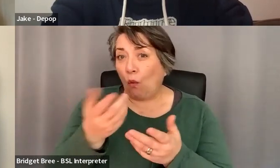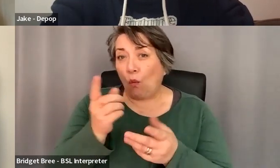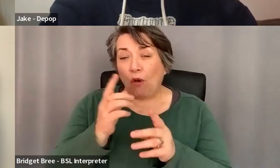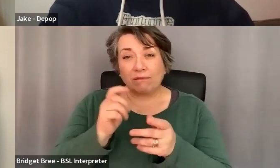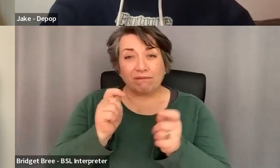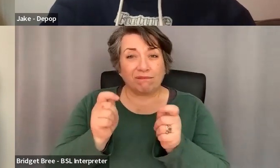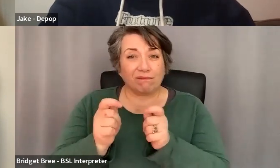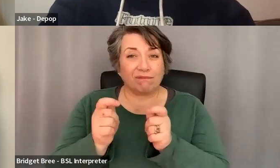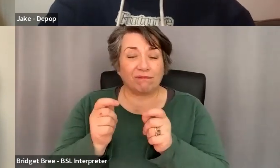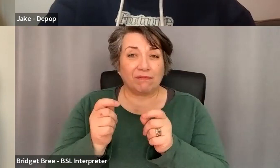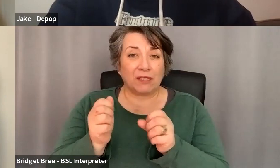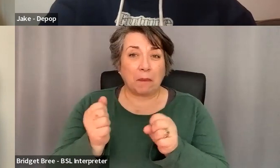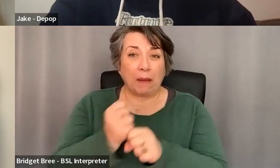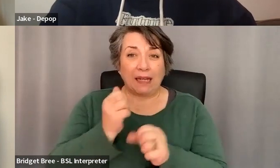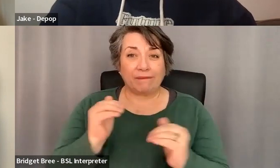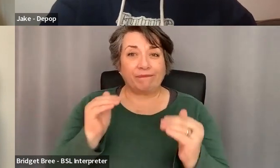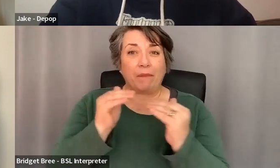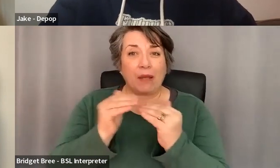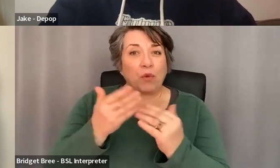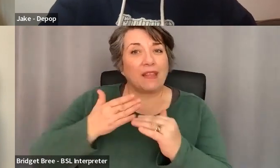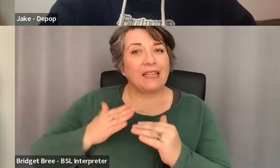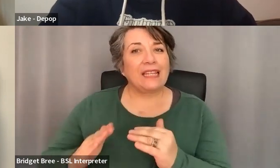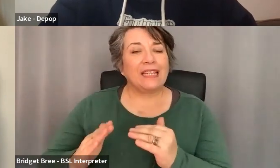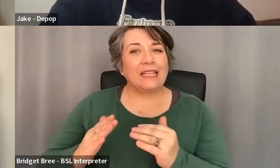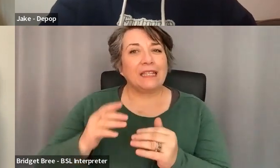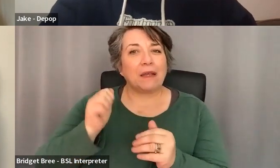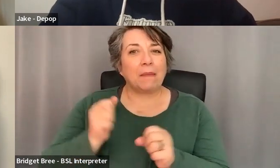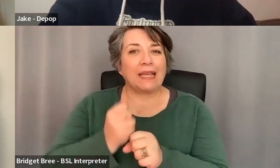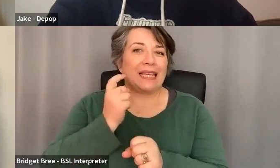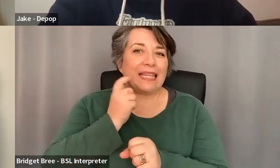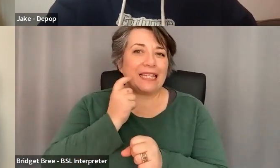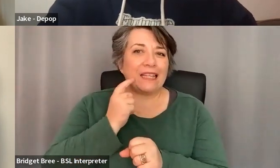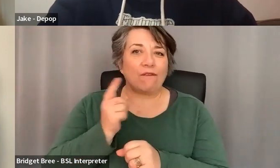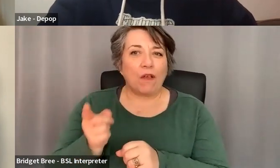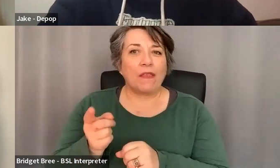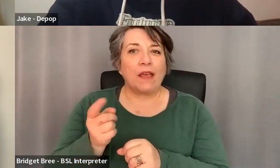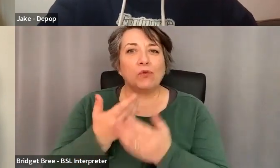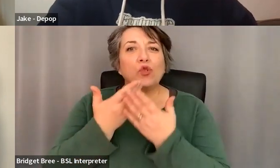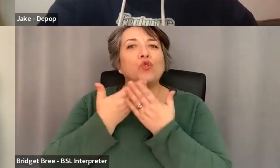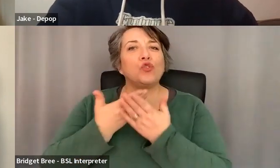of they do to make it no easier for them to let them show their best selves during that process.